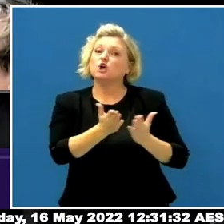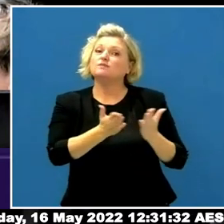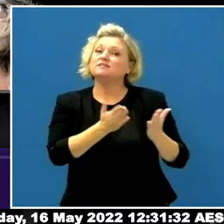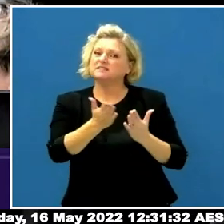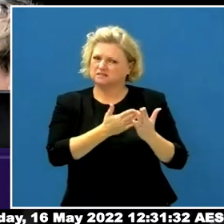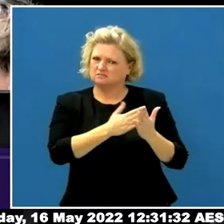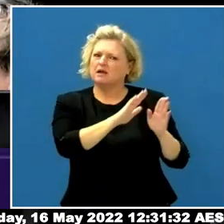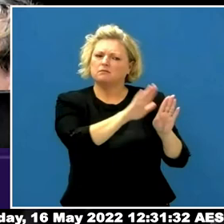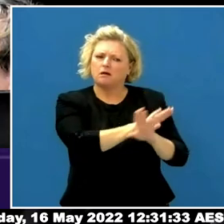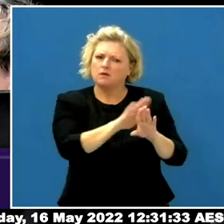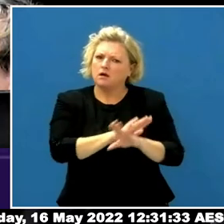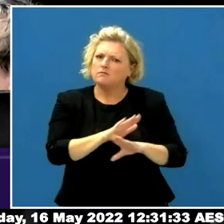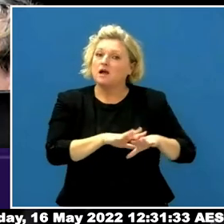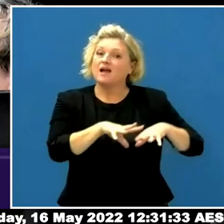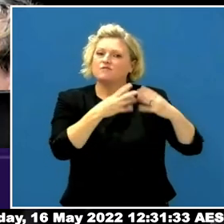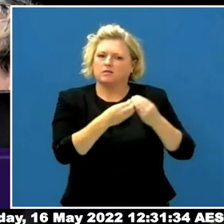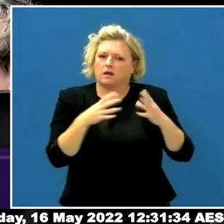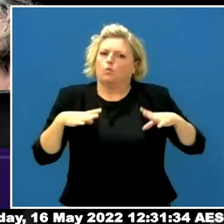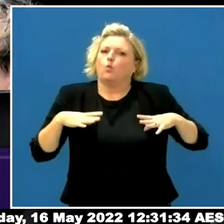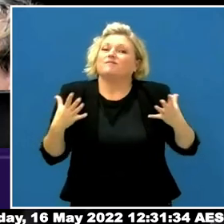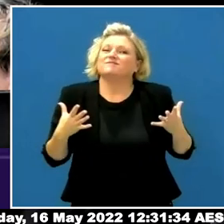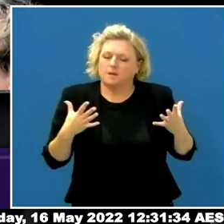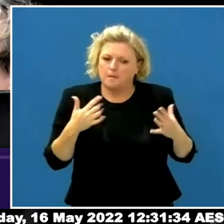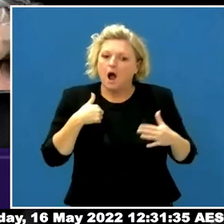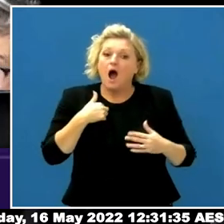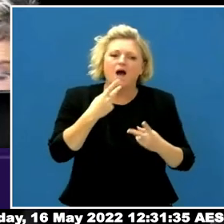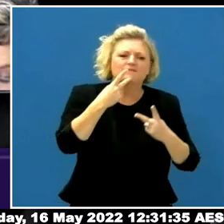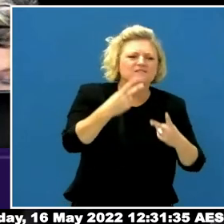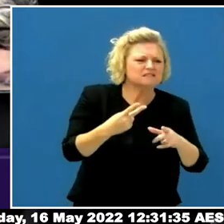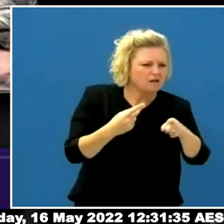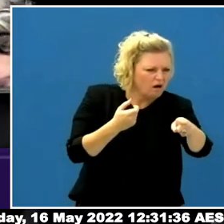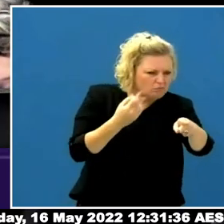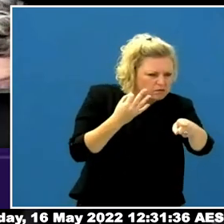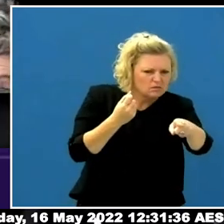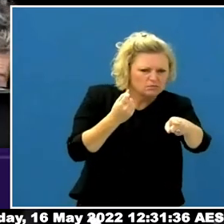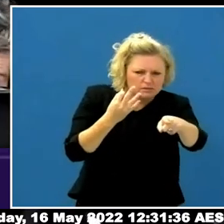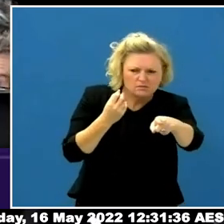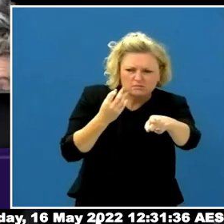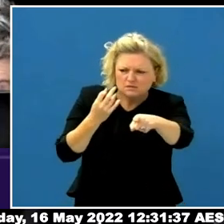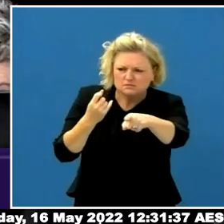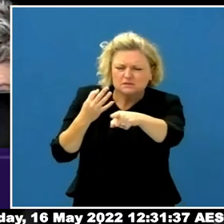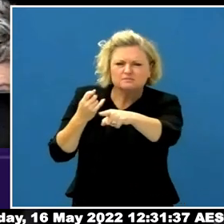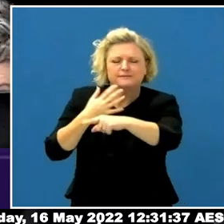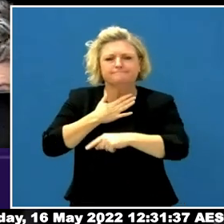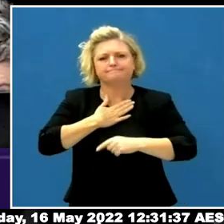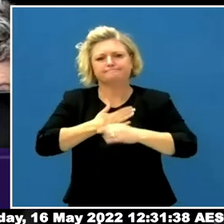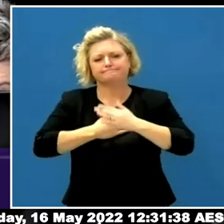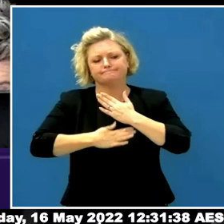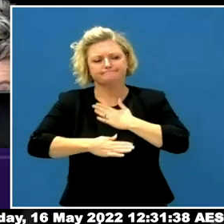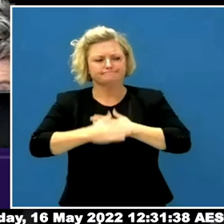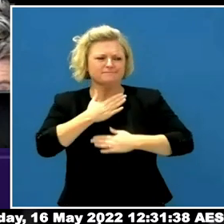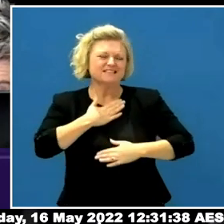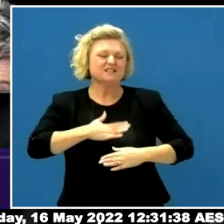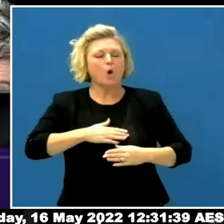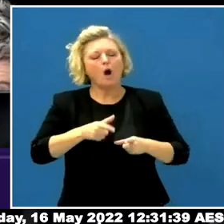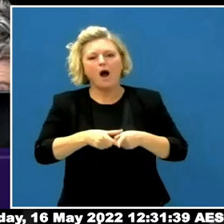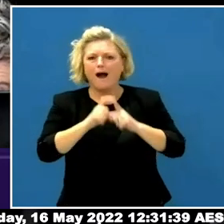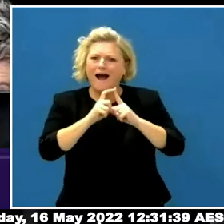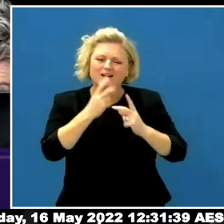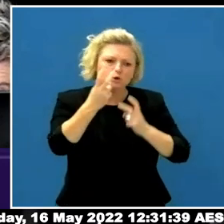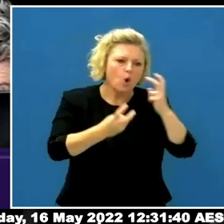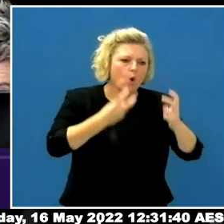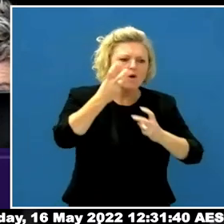And it was distressing, the whole time trying to find a new service provider or an